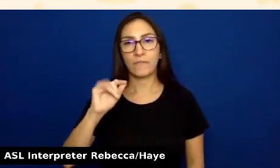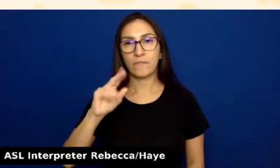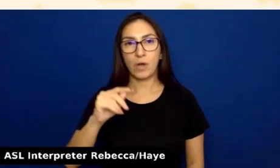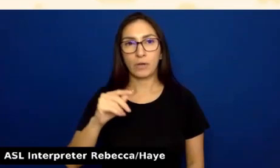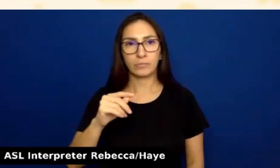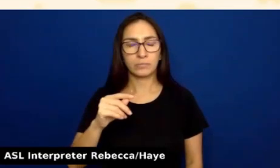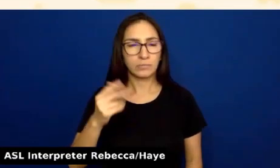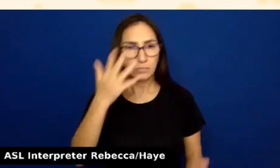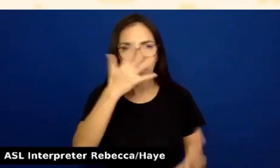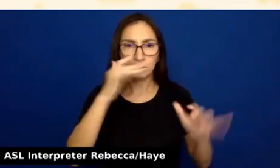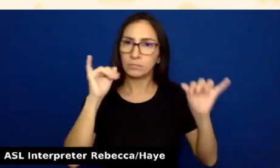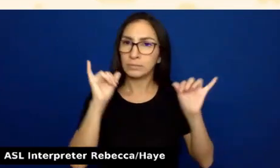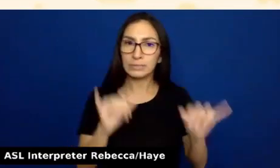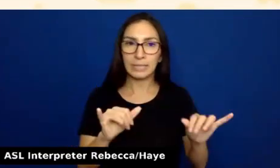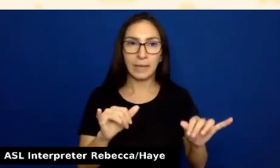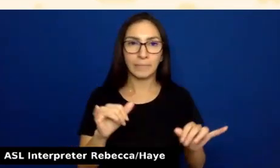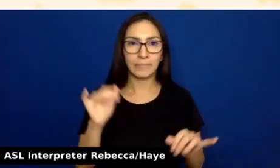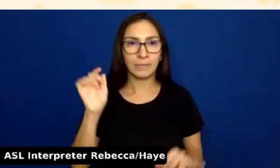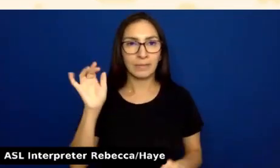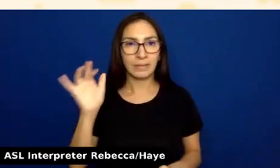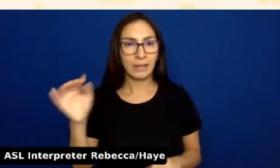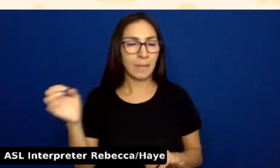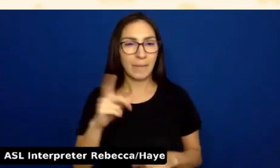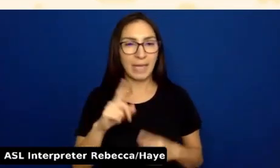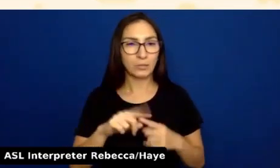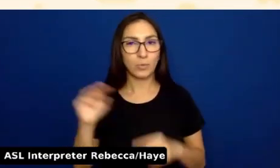And I have switched back to medium and still nothing has happened.